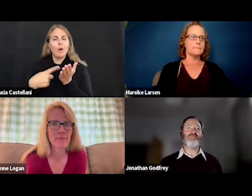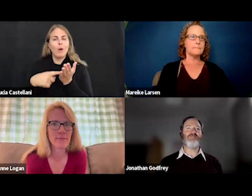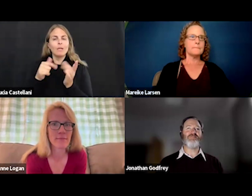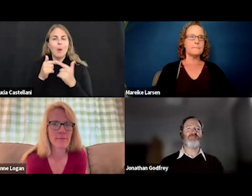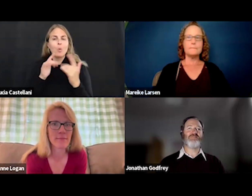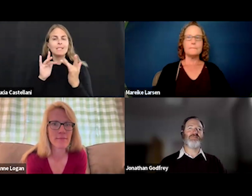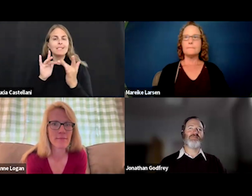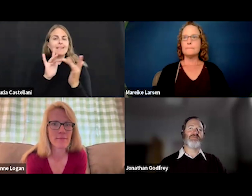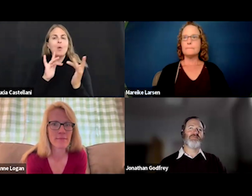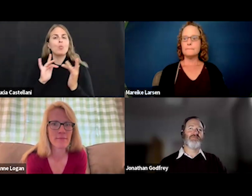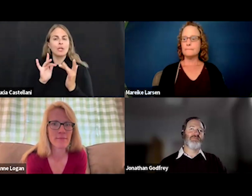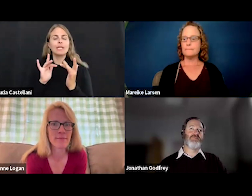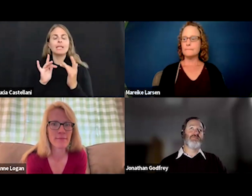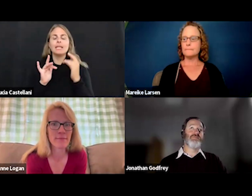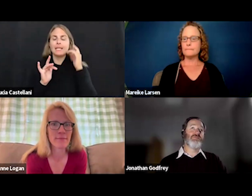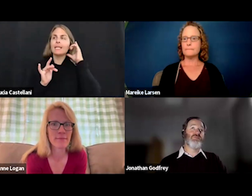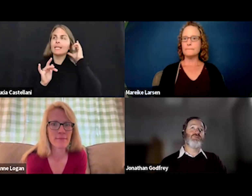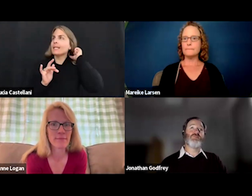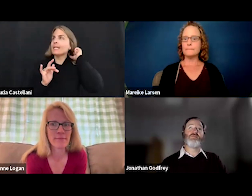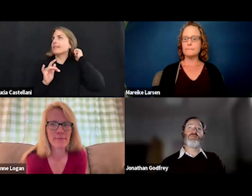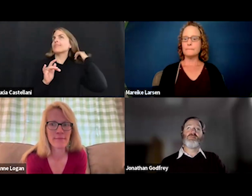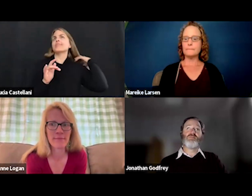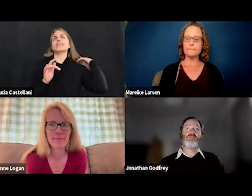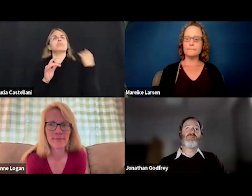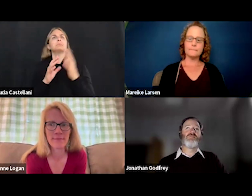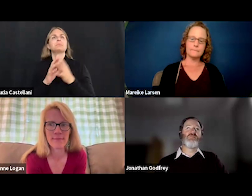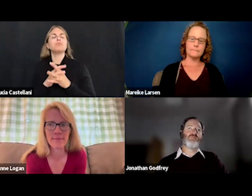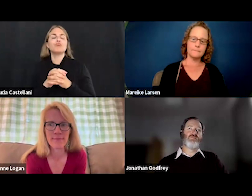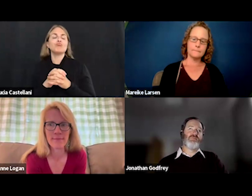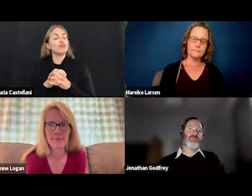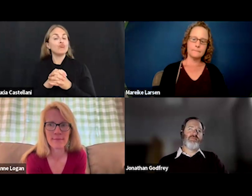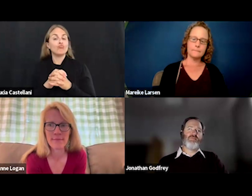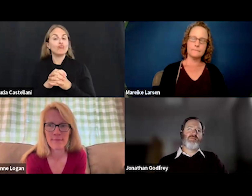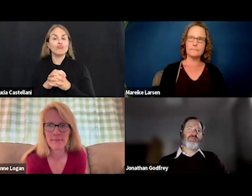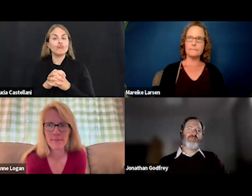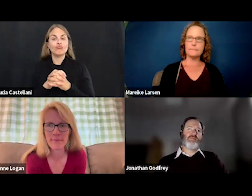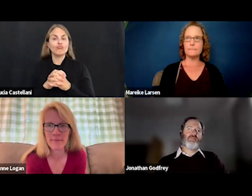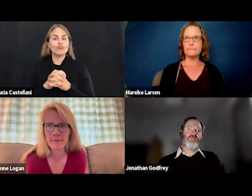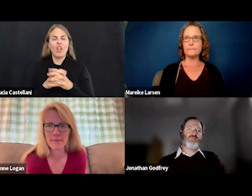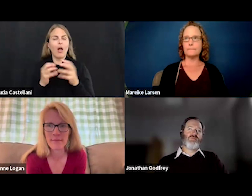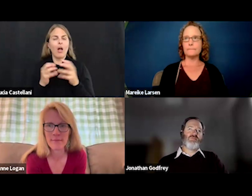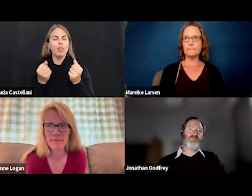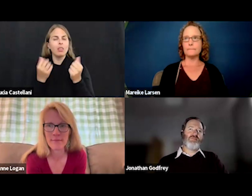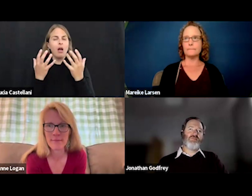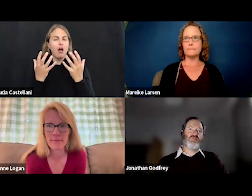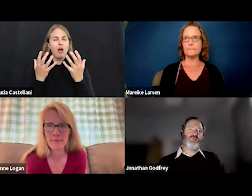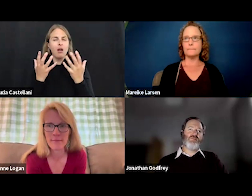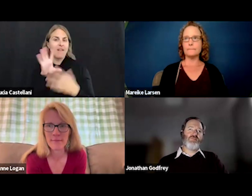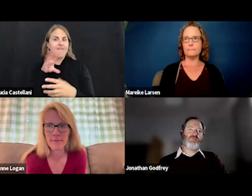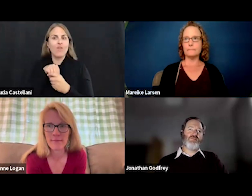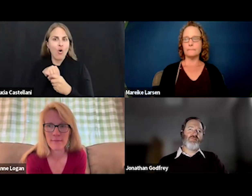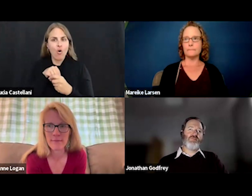And I think it has many moving pieces, including proactivity